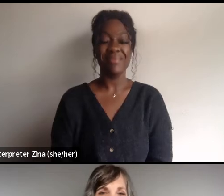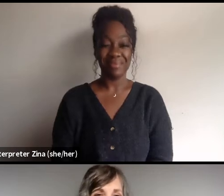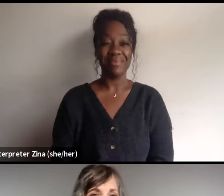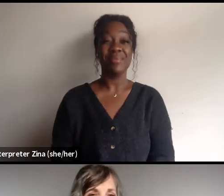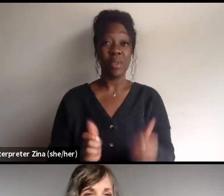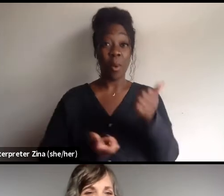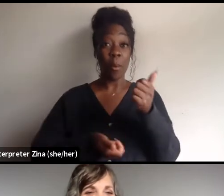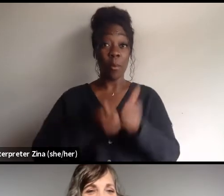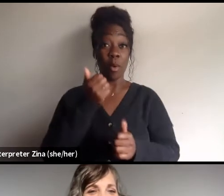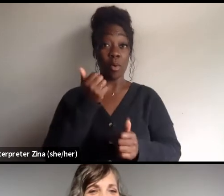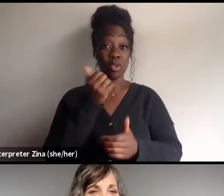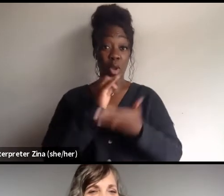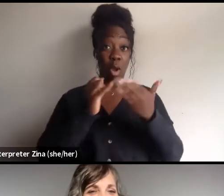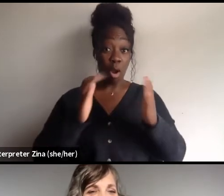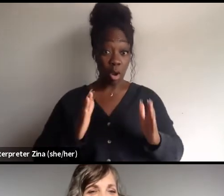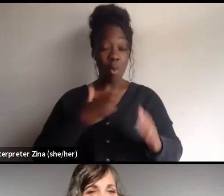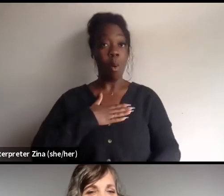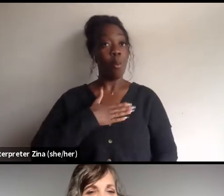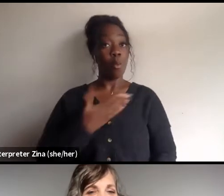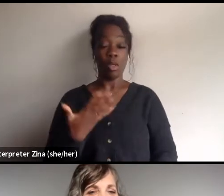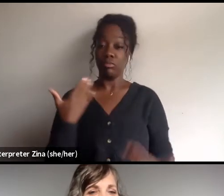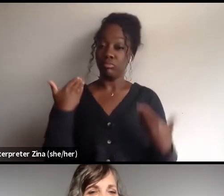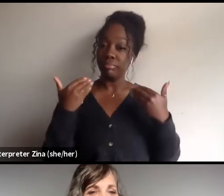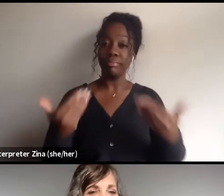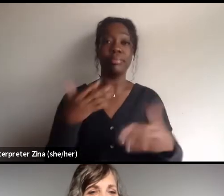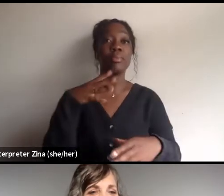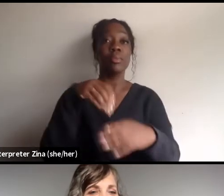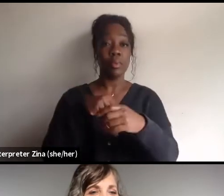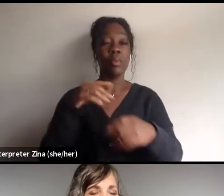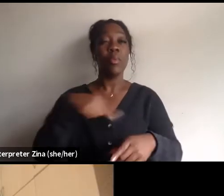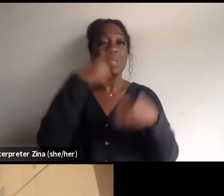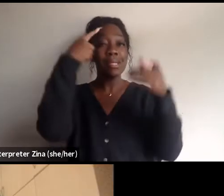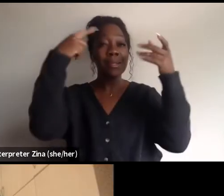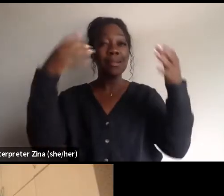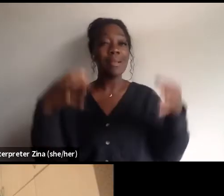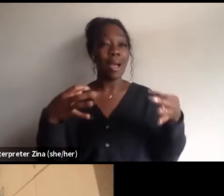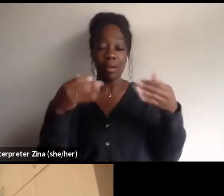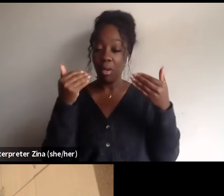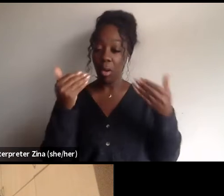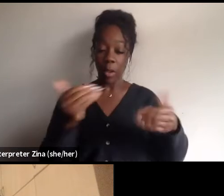We decided that we would put everything that was ready to go